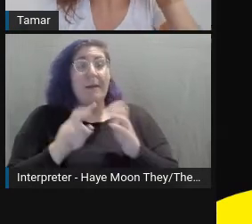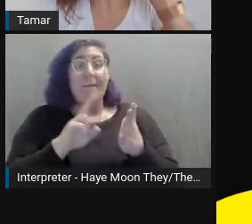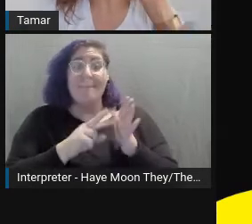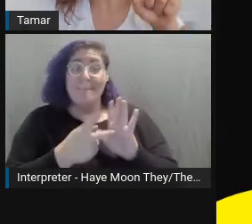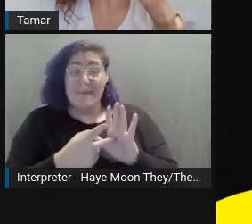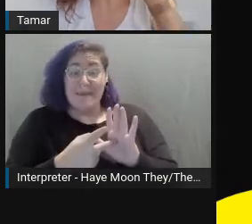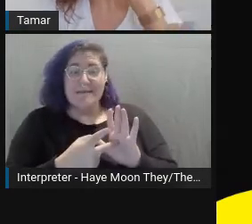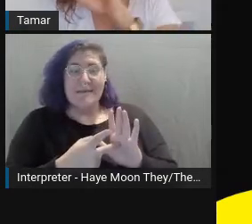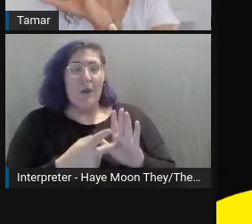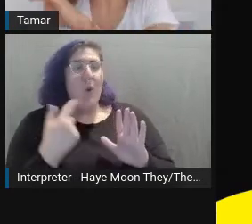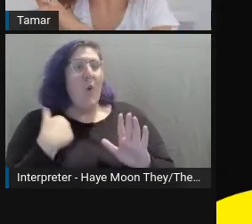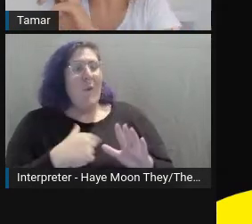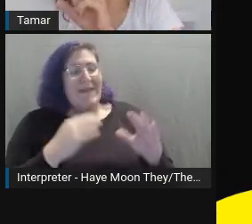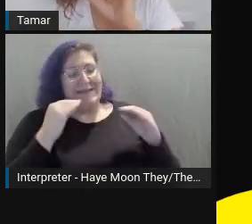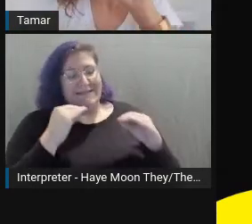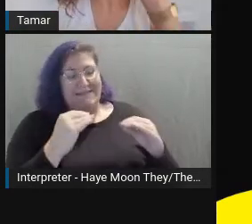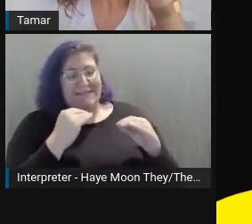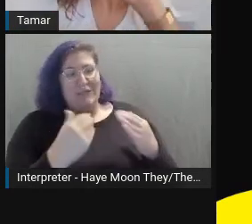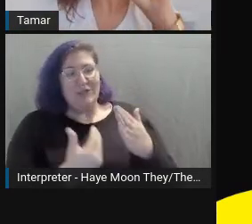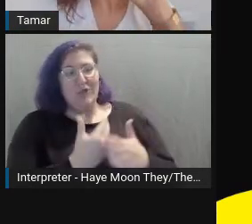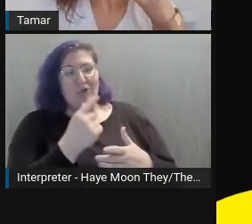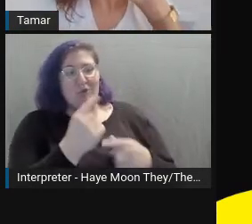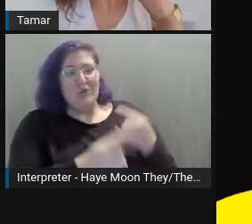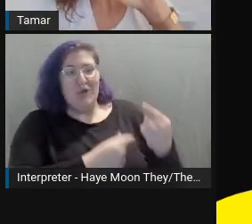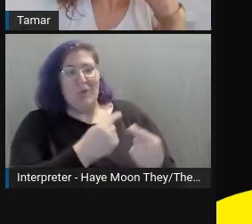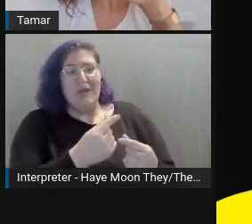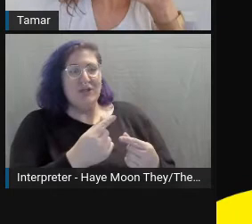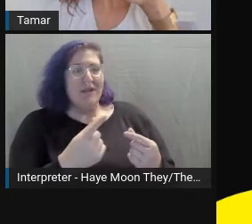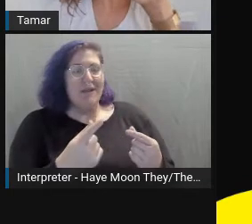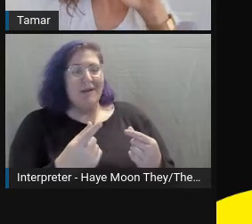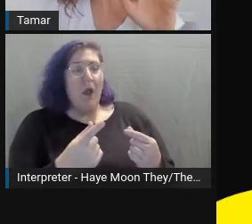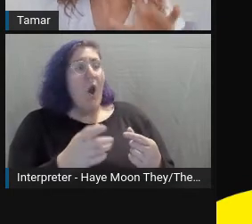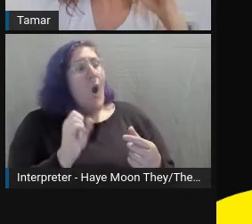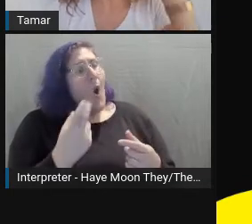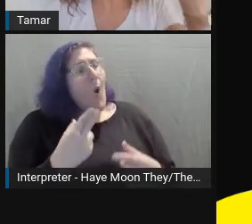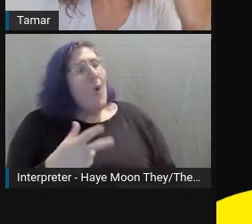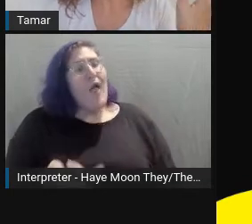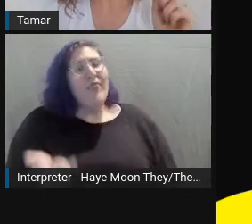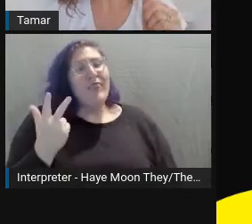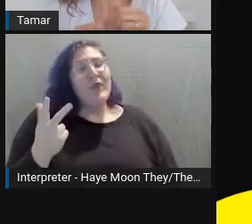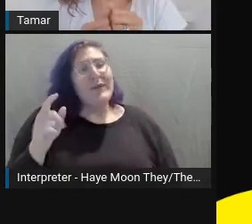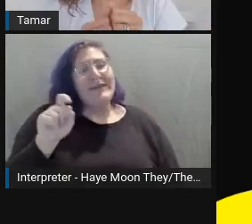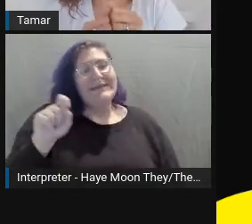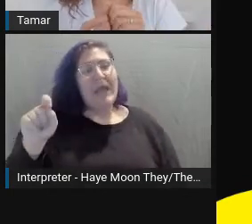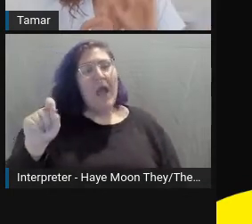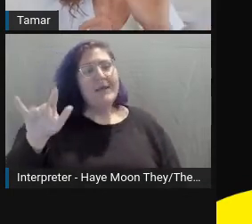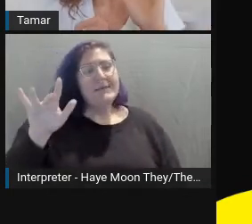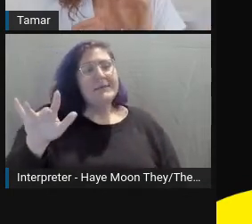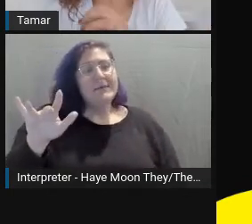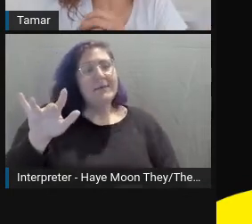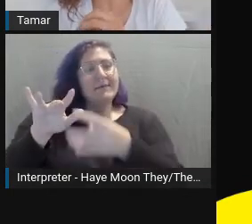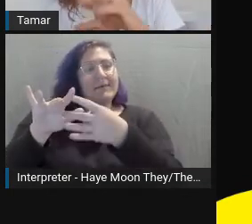Three dots means it's a menu, somebody that looks like a person must be your sign-in or your account.